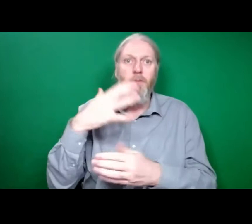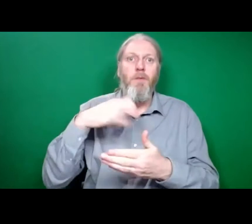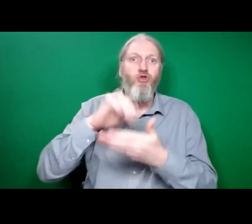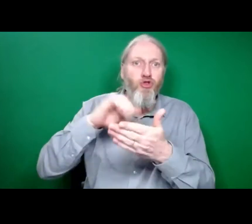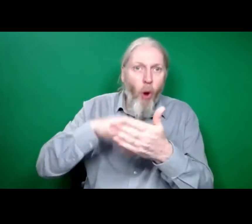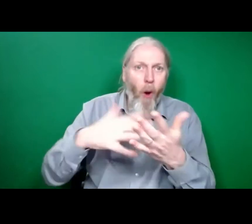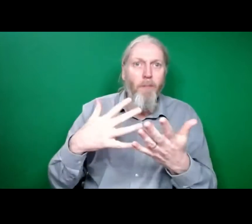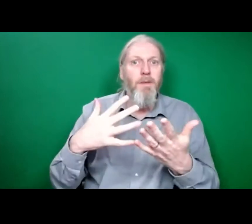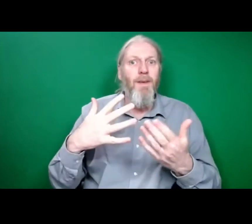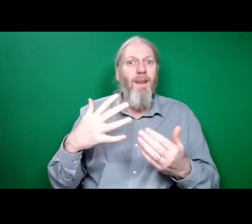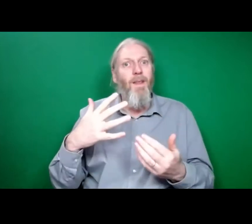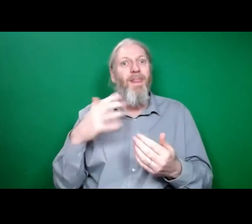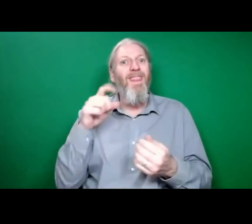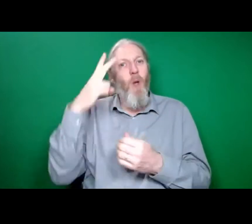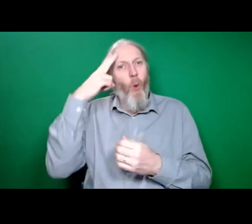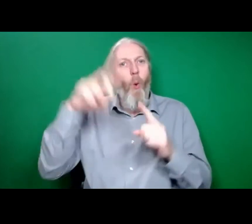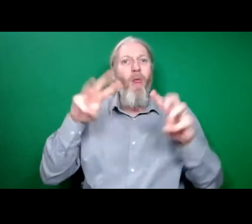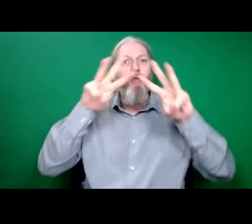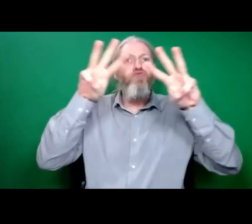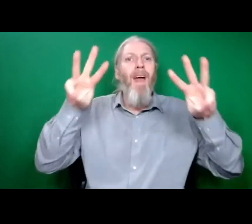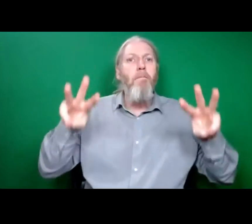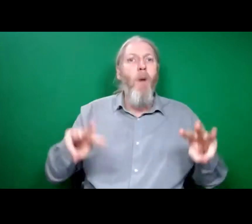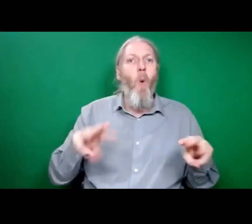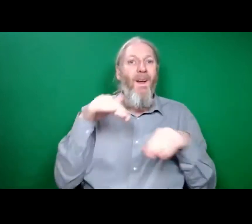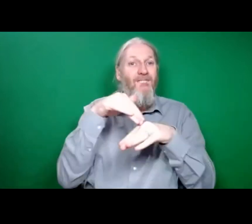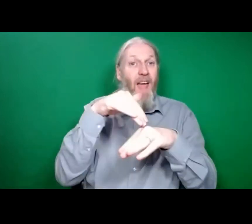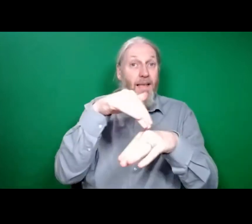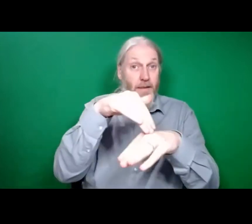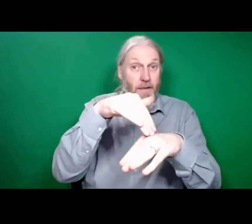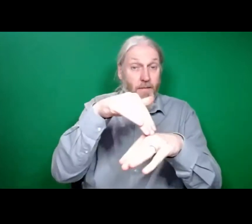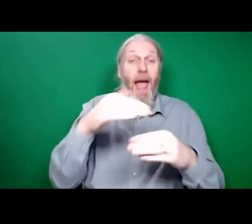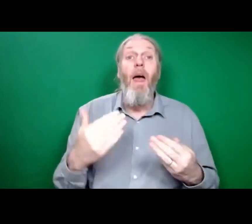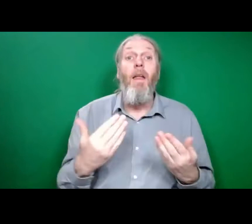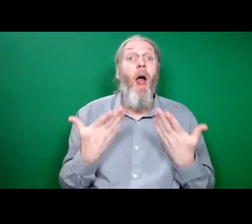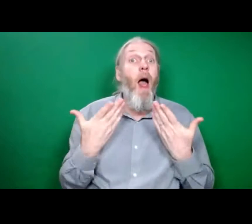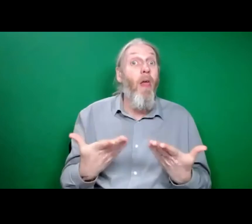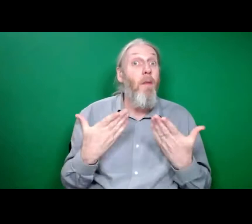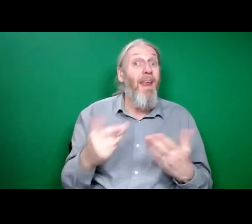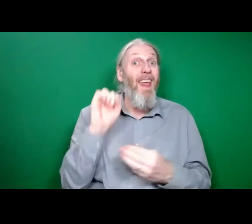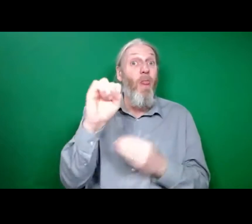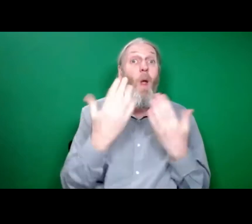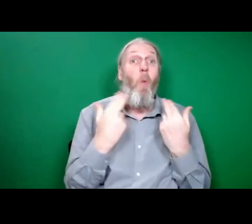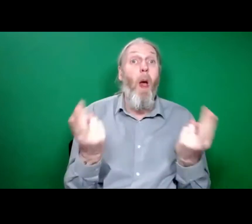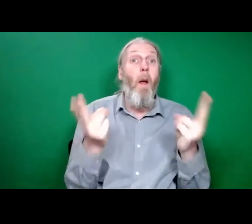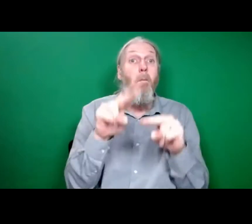They voted on it. They wanted to talk about environment. And, obviously, in our head that's key to do everything